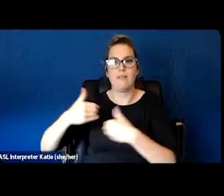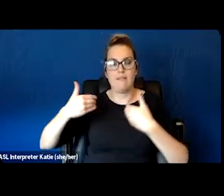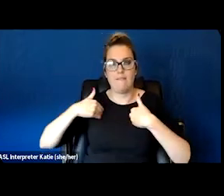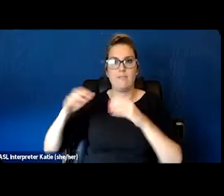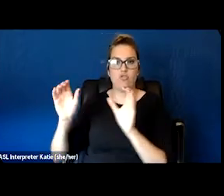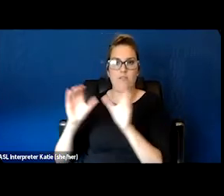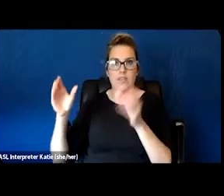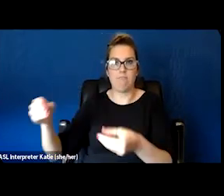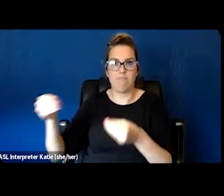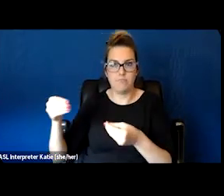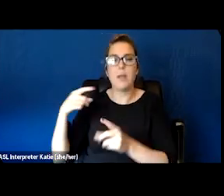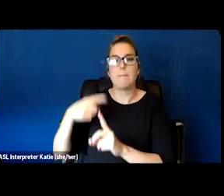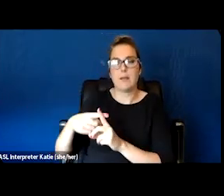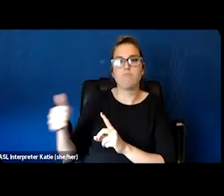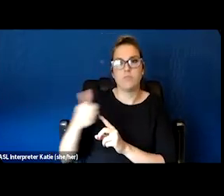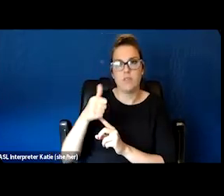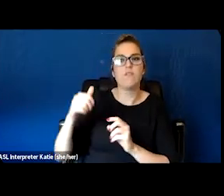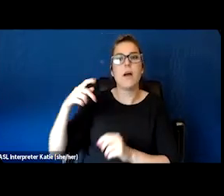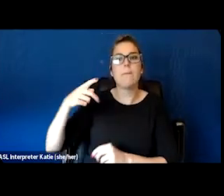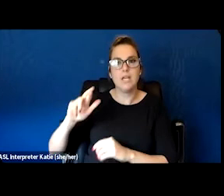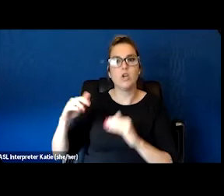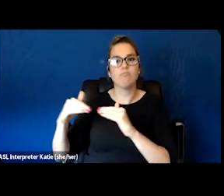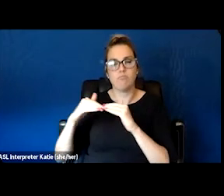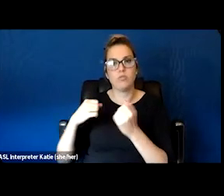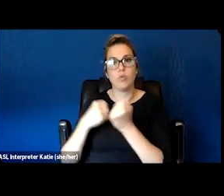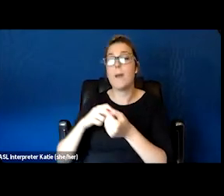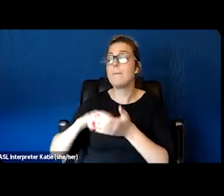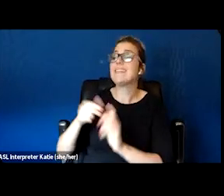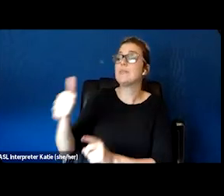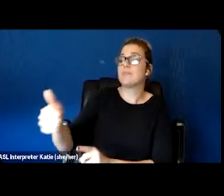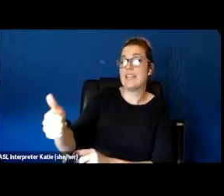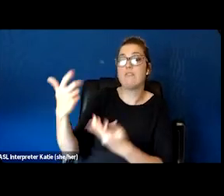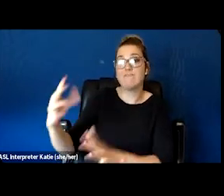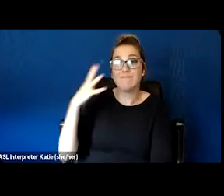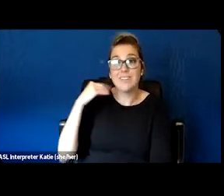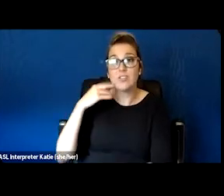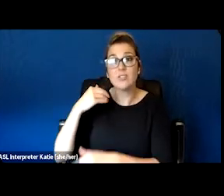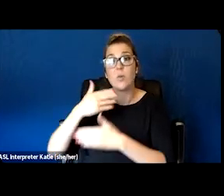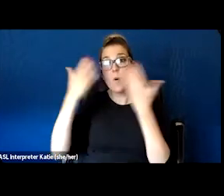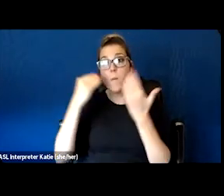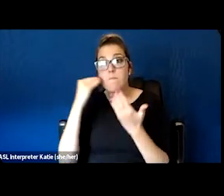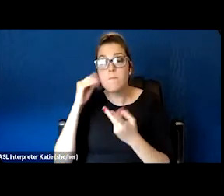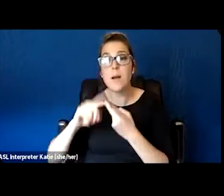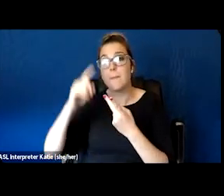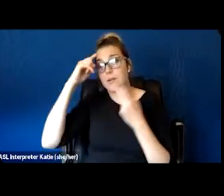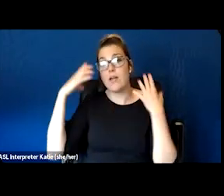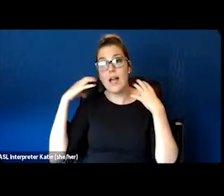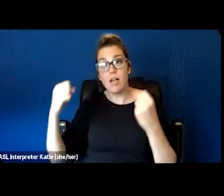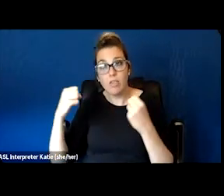So they have some lived experience with either homelessness, mental health, substance use, or all of the above.